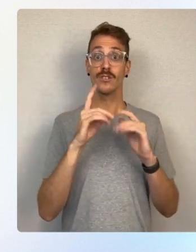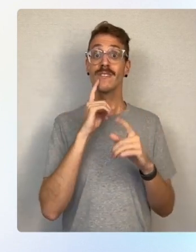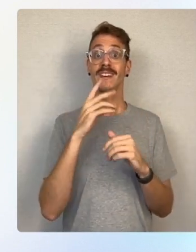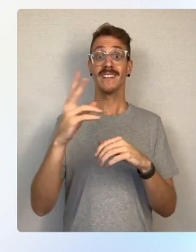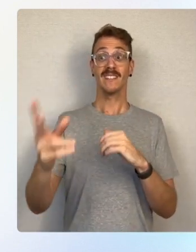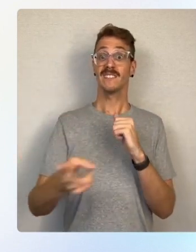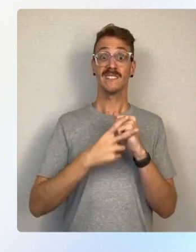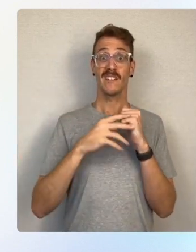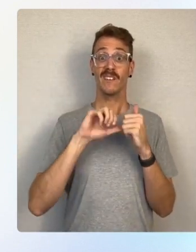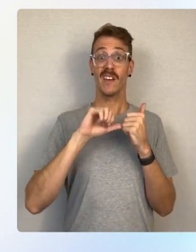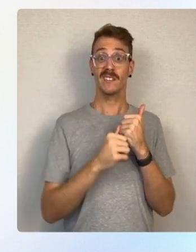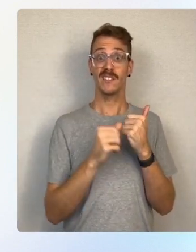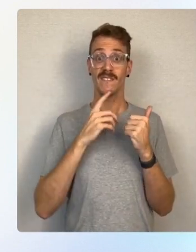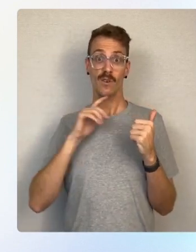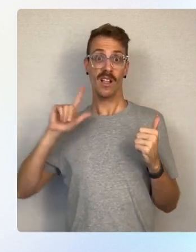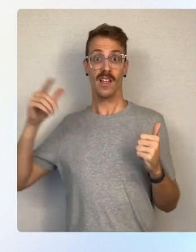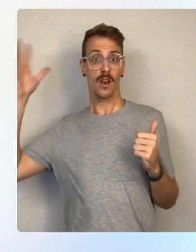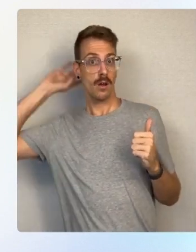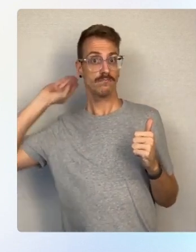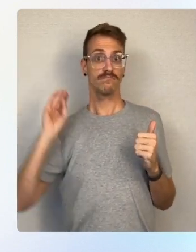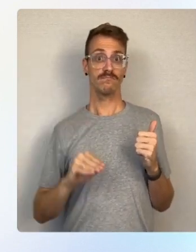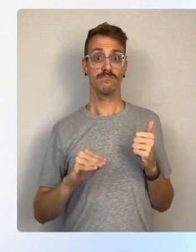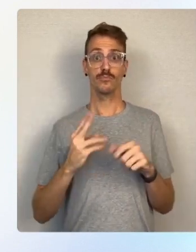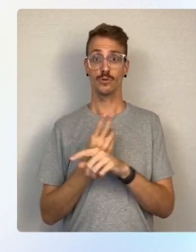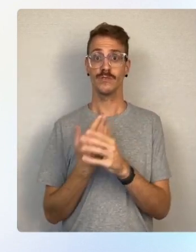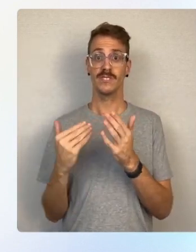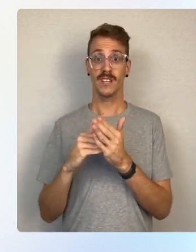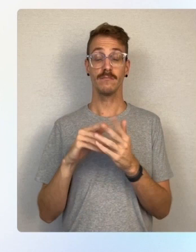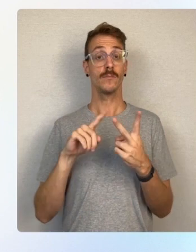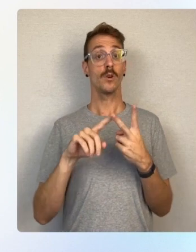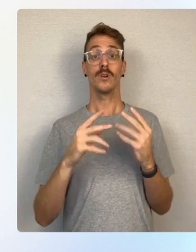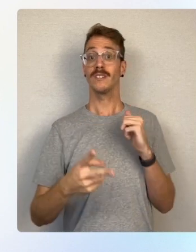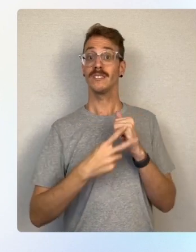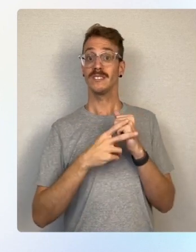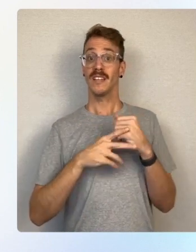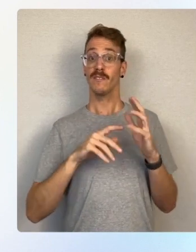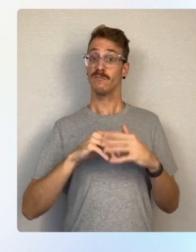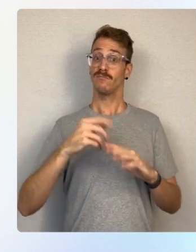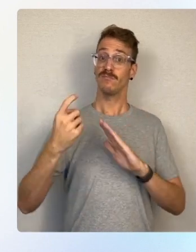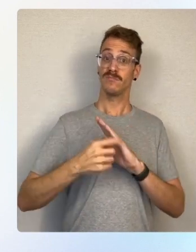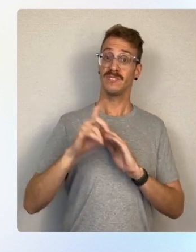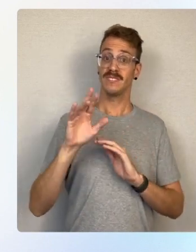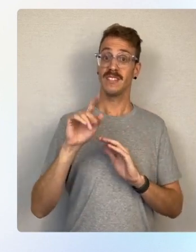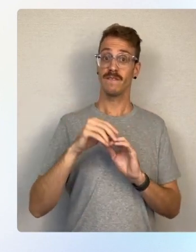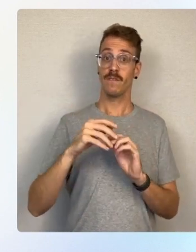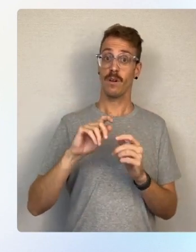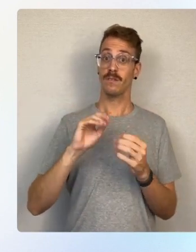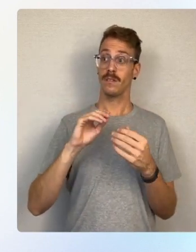such as saving an entity for later use, setting a default value for a parameter,